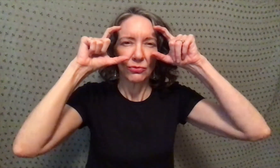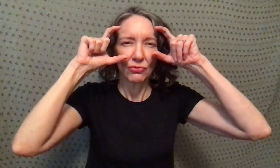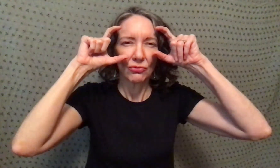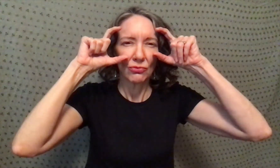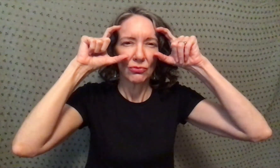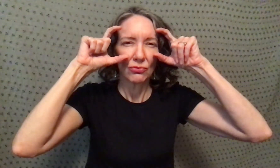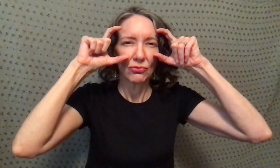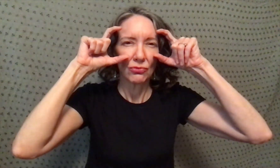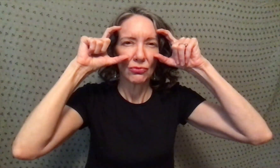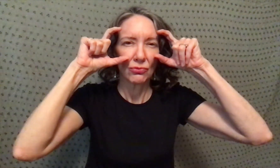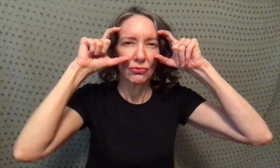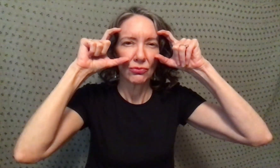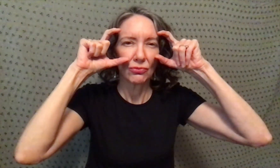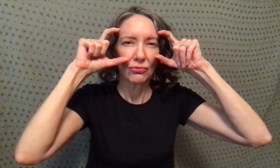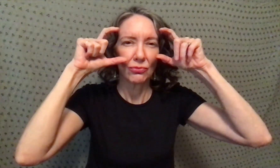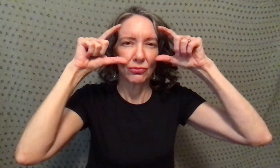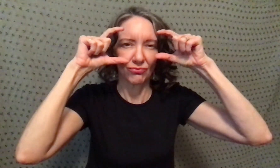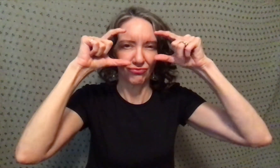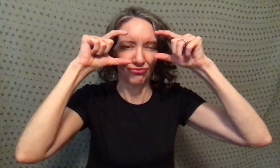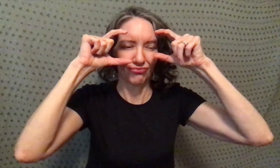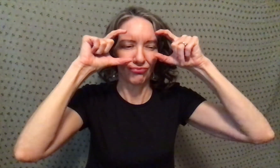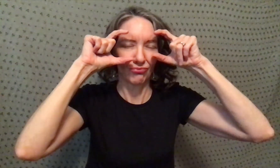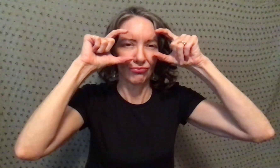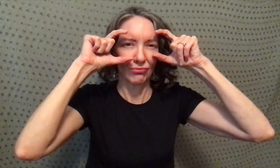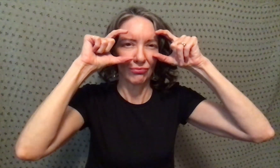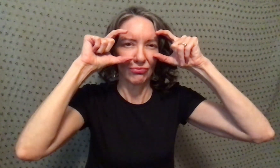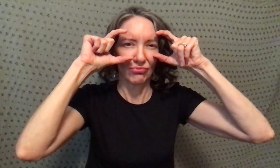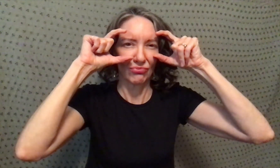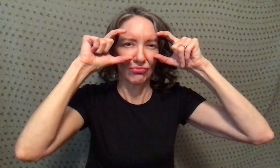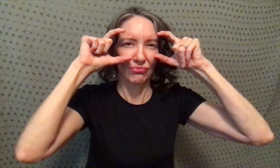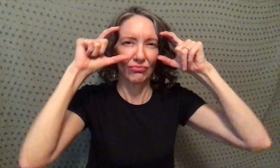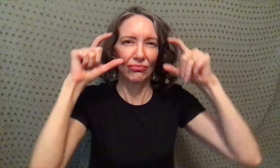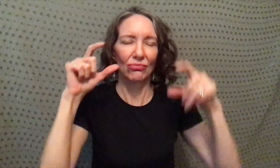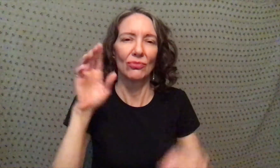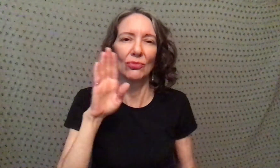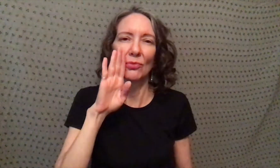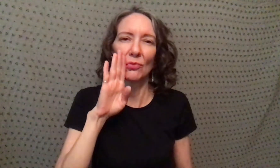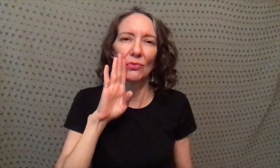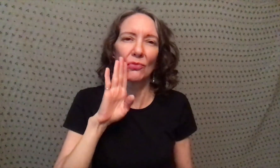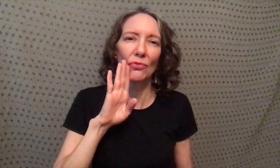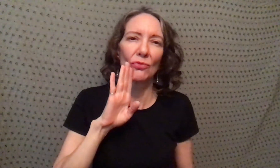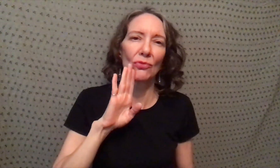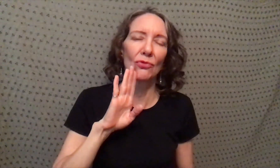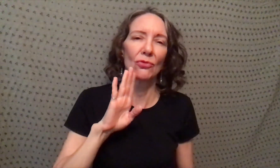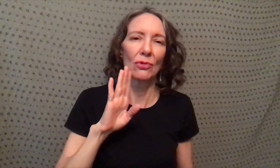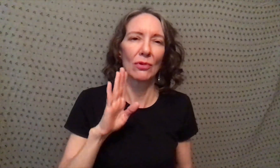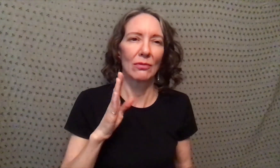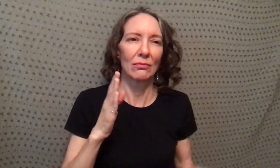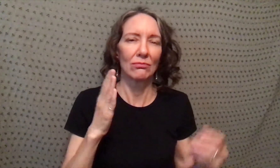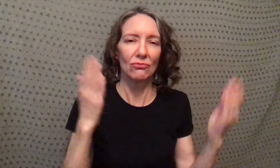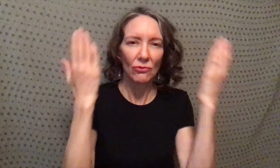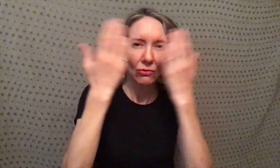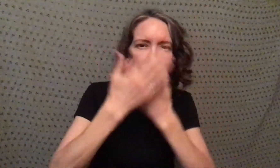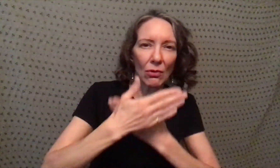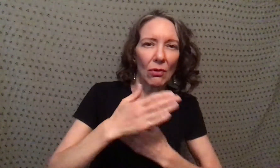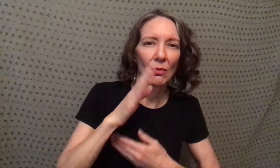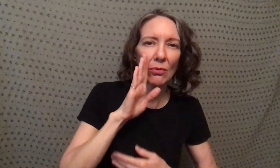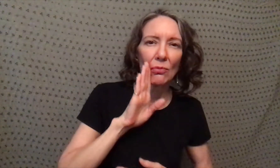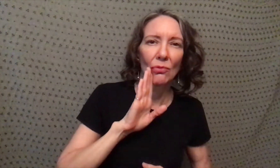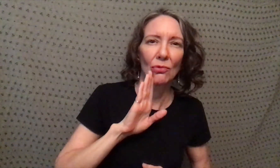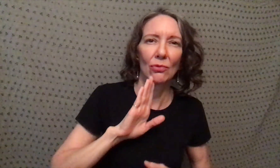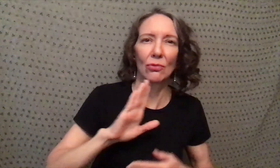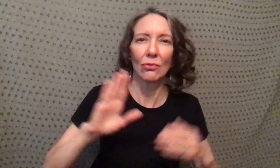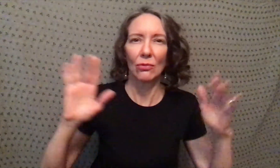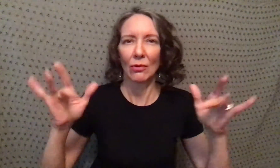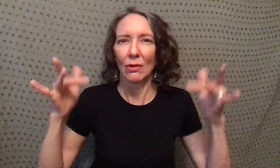fairly large frames, brown in color, dark brown and light